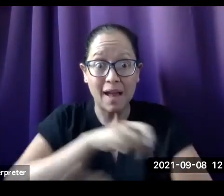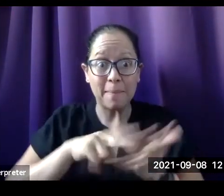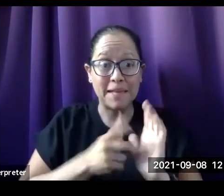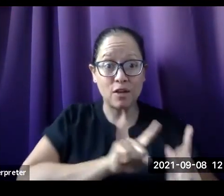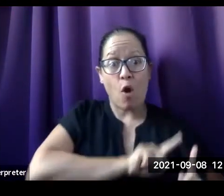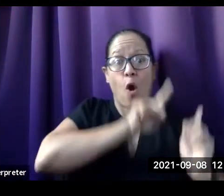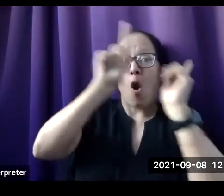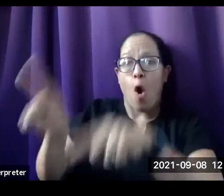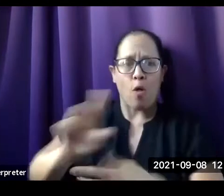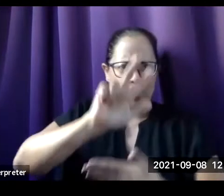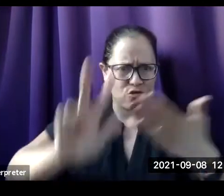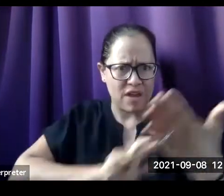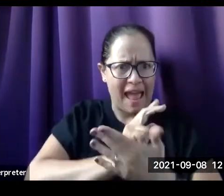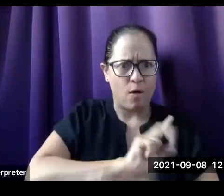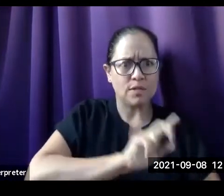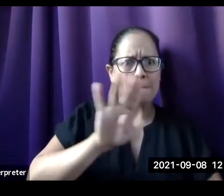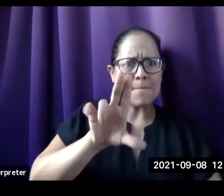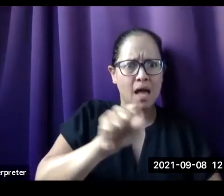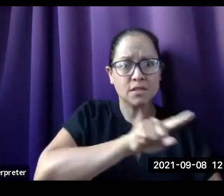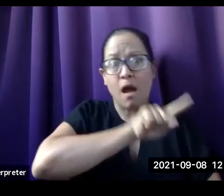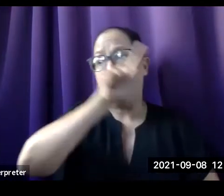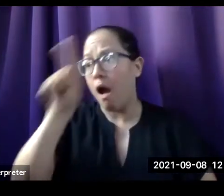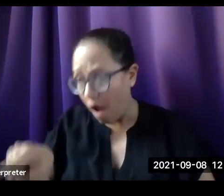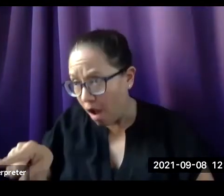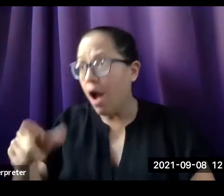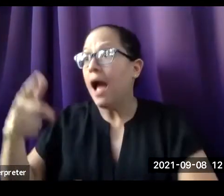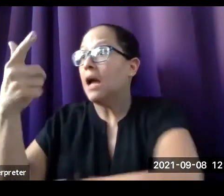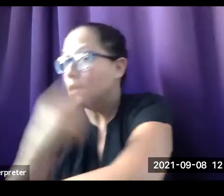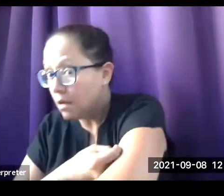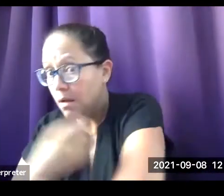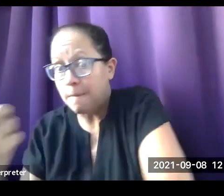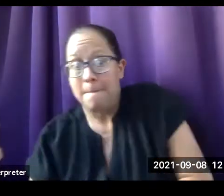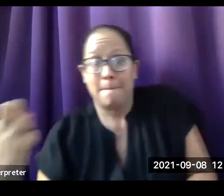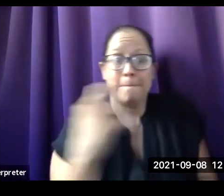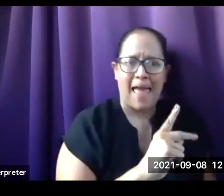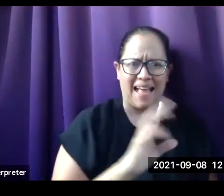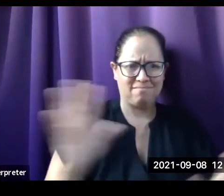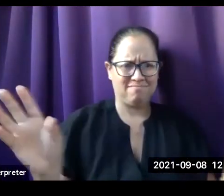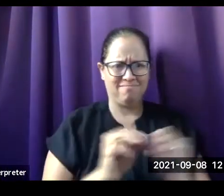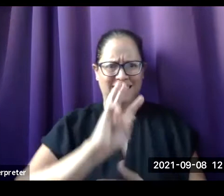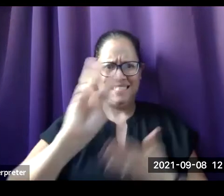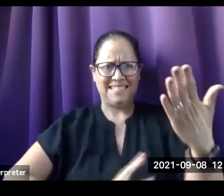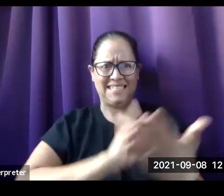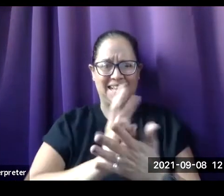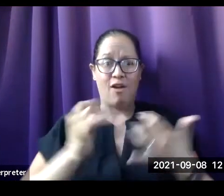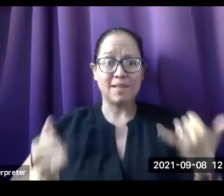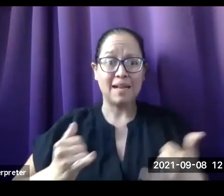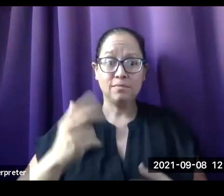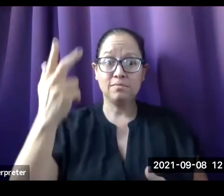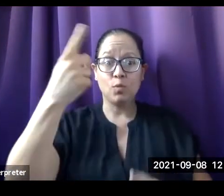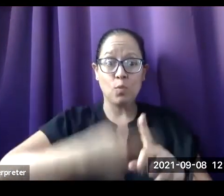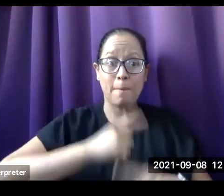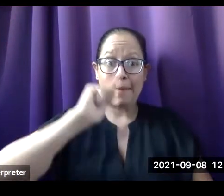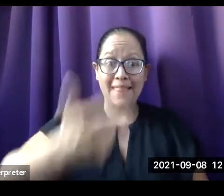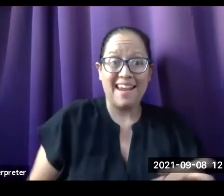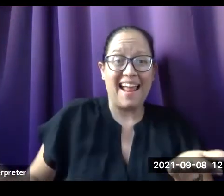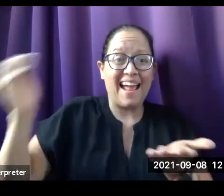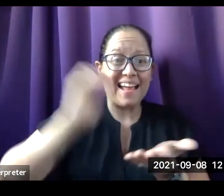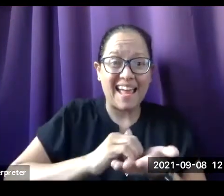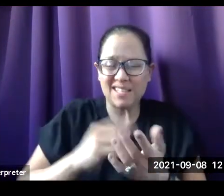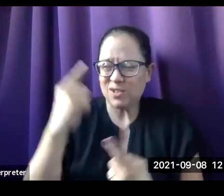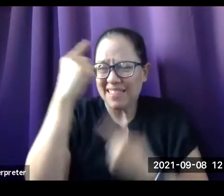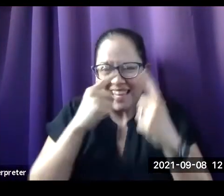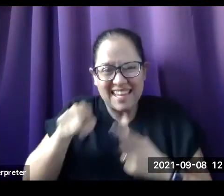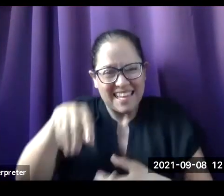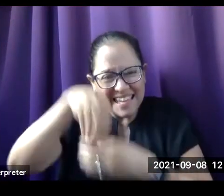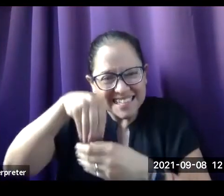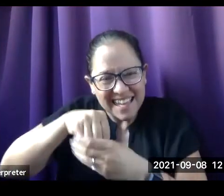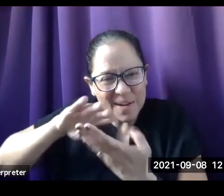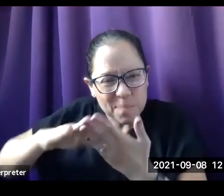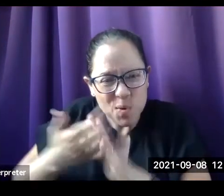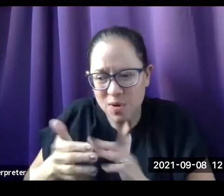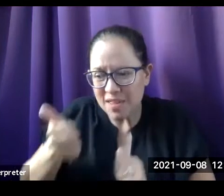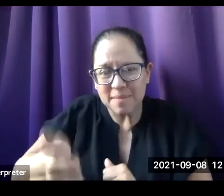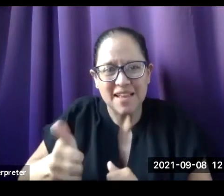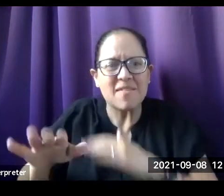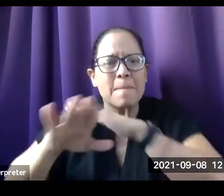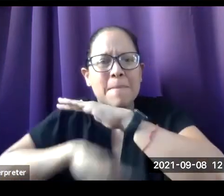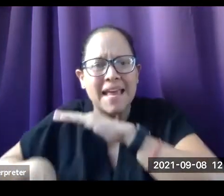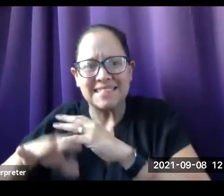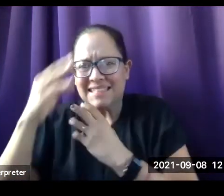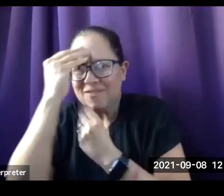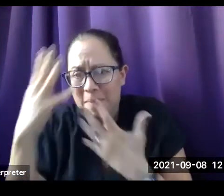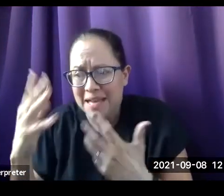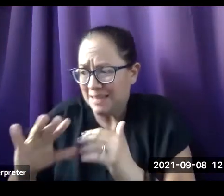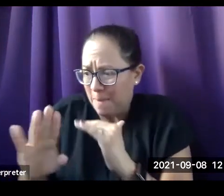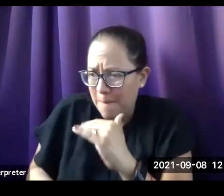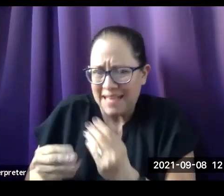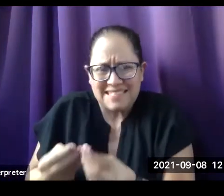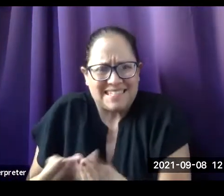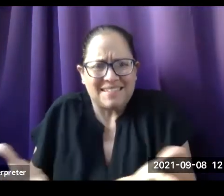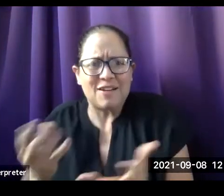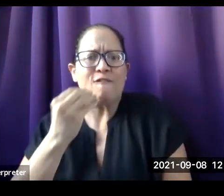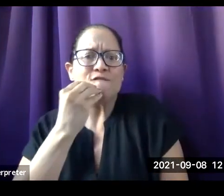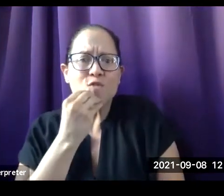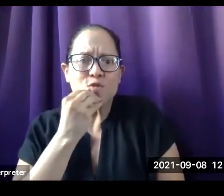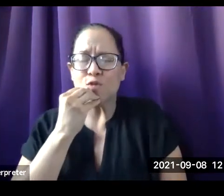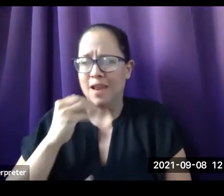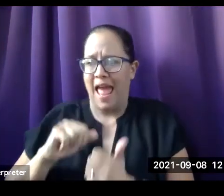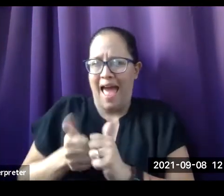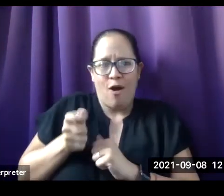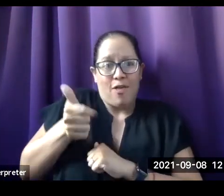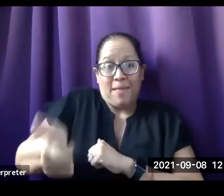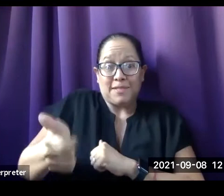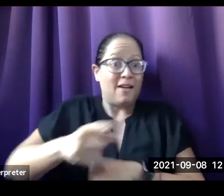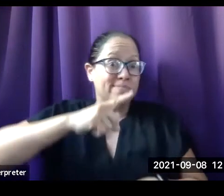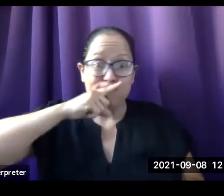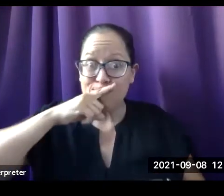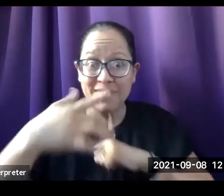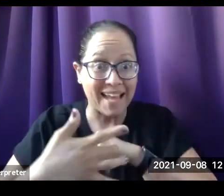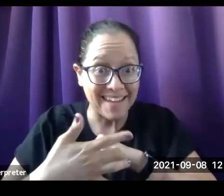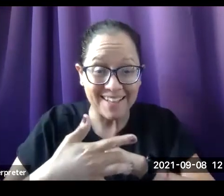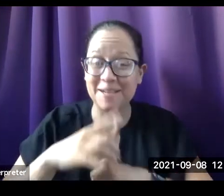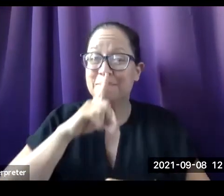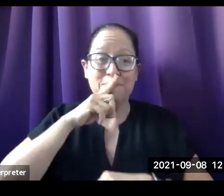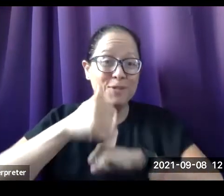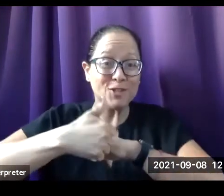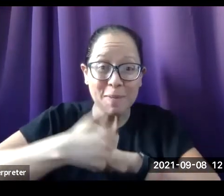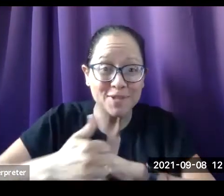help food and food insecurity, have defined this pandemic. So finding those folks who need basics, to be able to support themselves if they get sick, and to be able to take care of their families, if one of their members of the family gets sick is critical